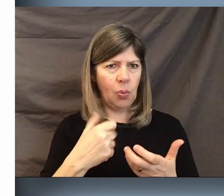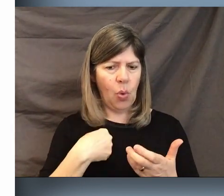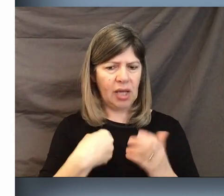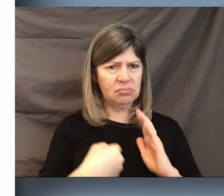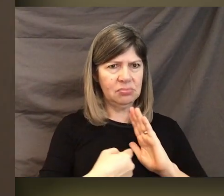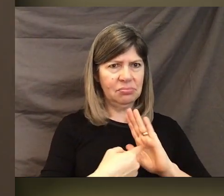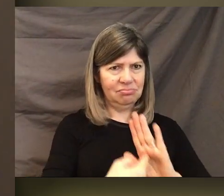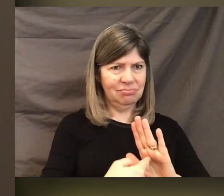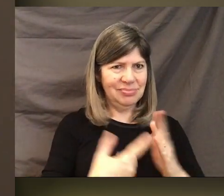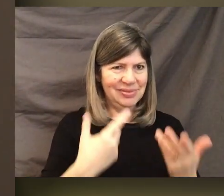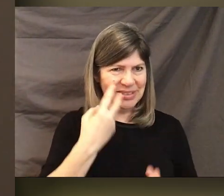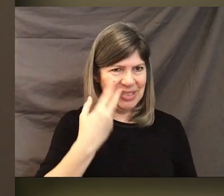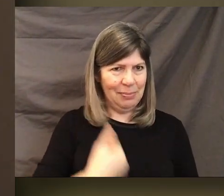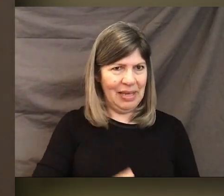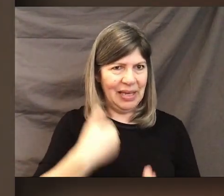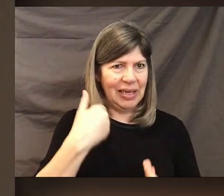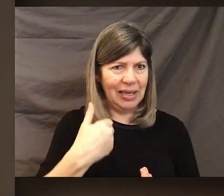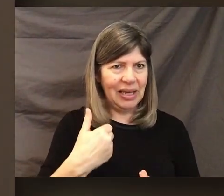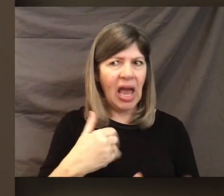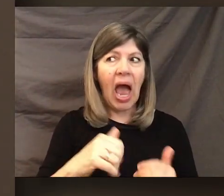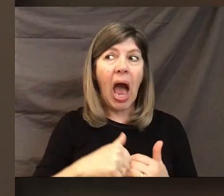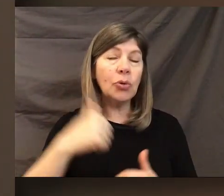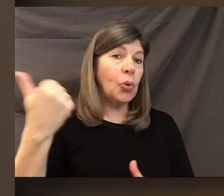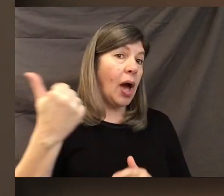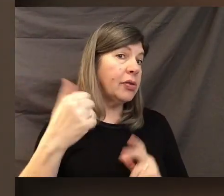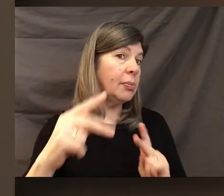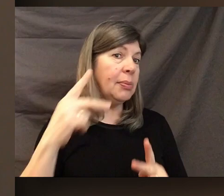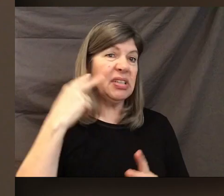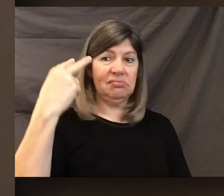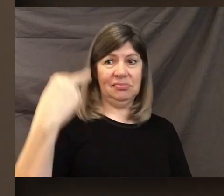For the last decade, Upstream Arts has collaborated with professional photographers